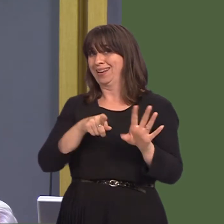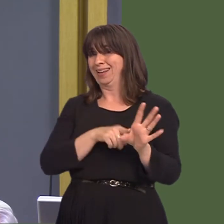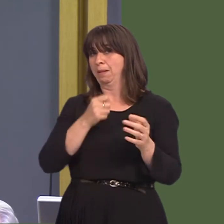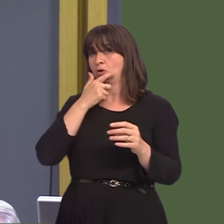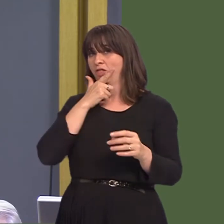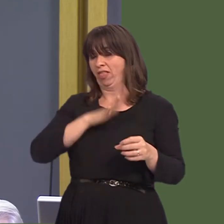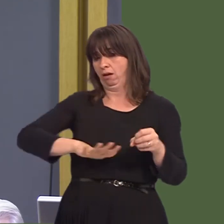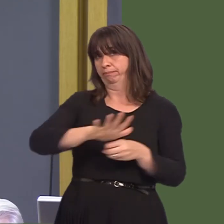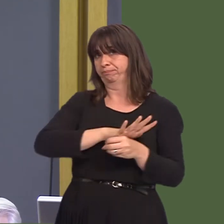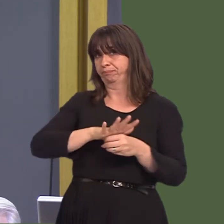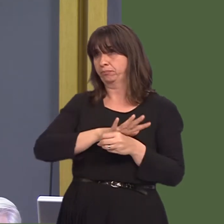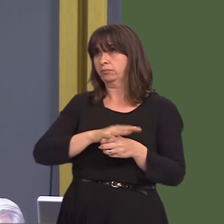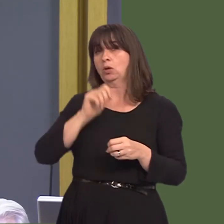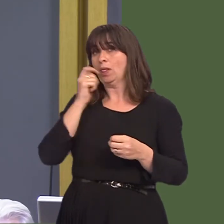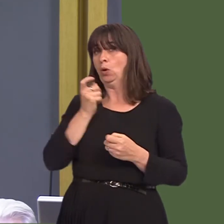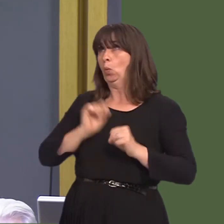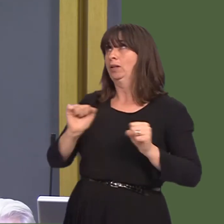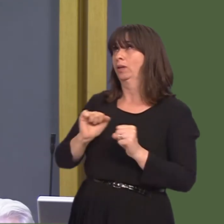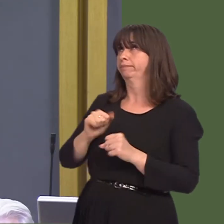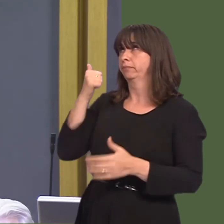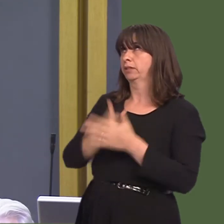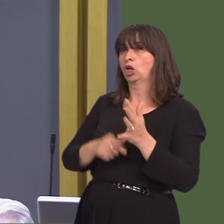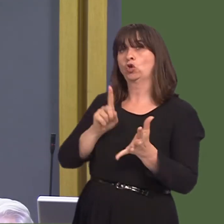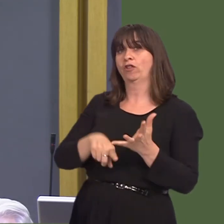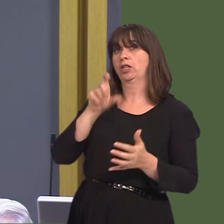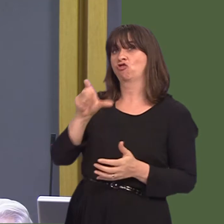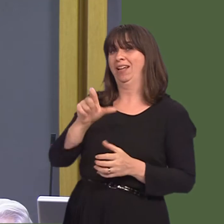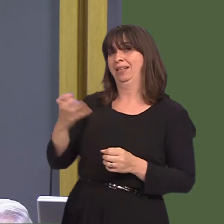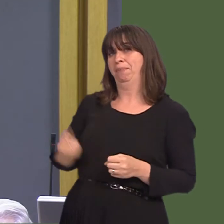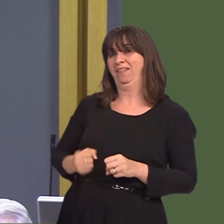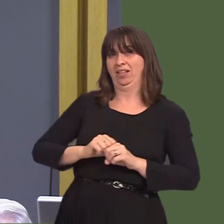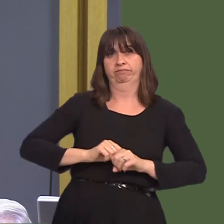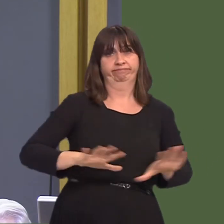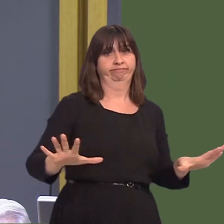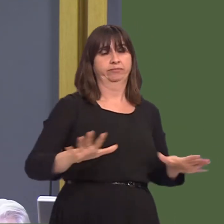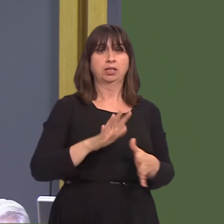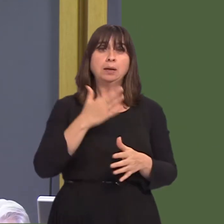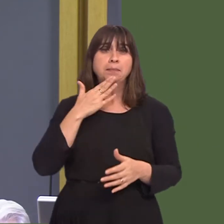credit next month, will you join me once again in urging the benches opposite to raise their